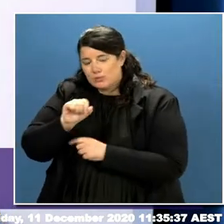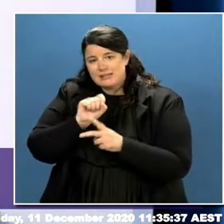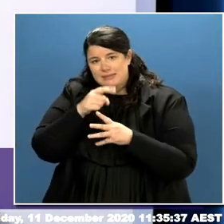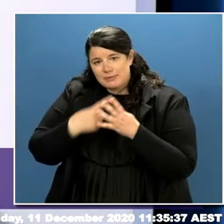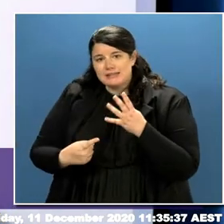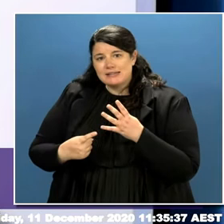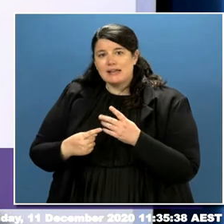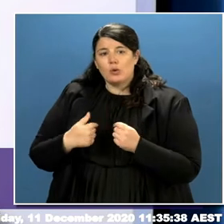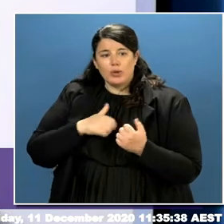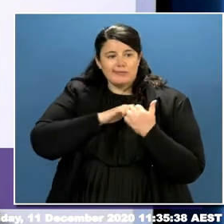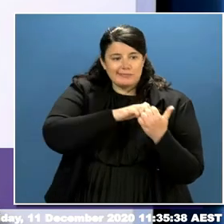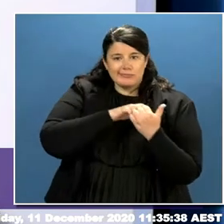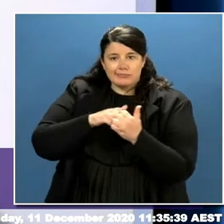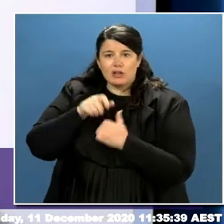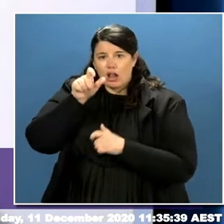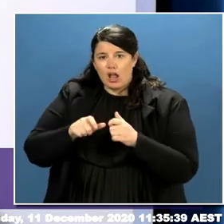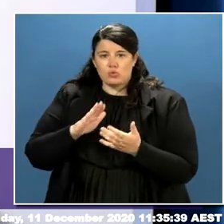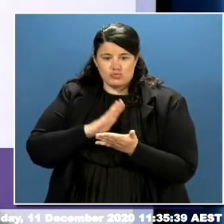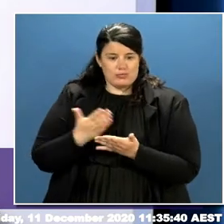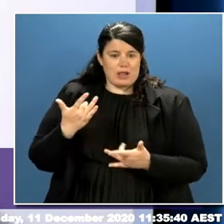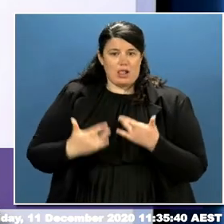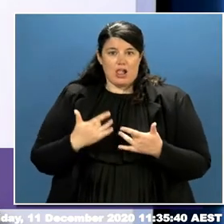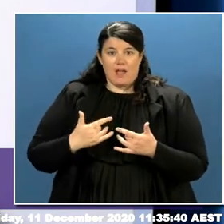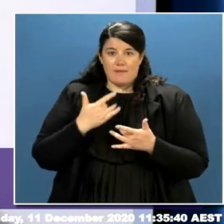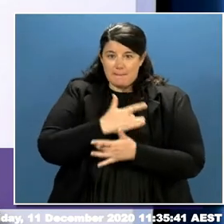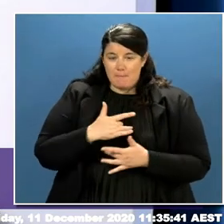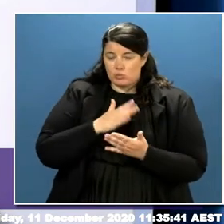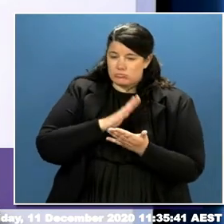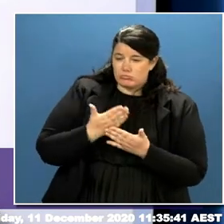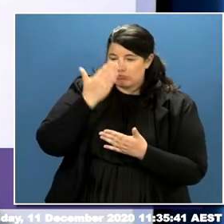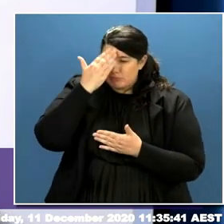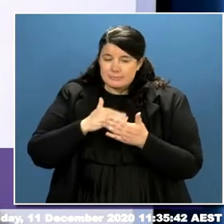'to provide real life, tangible, emotional experiences that drive